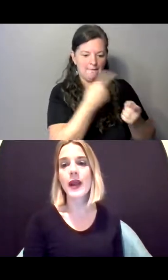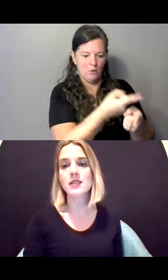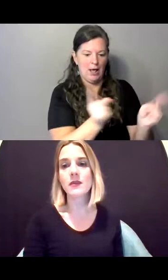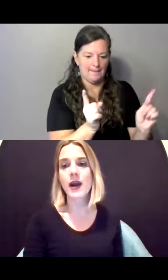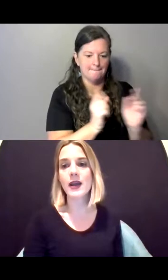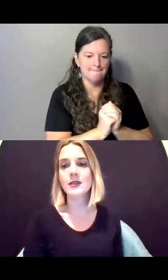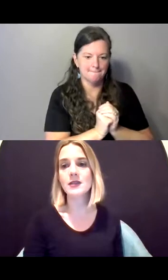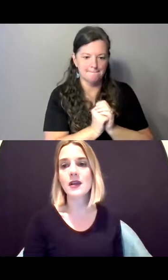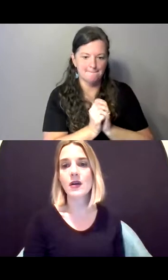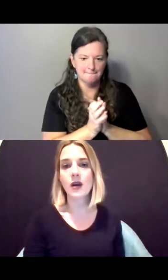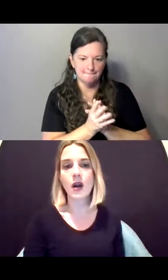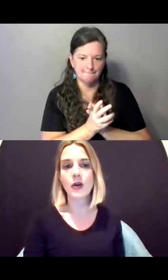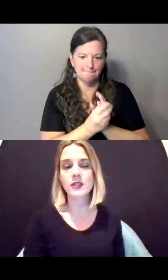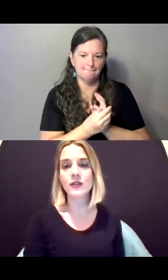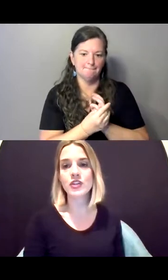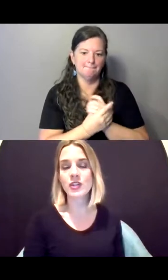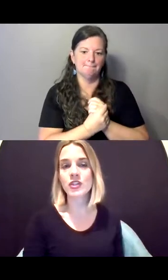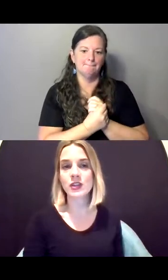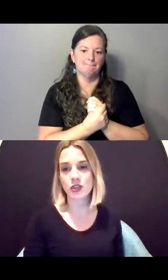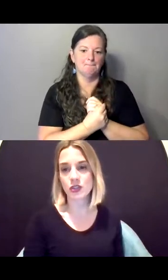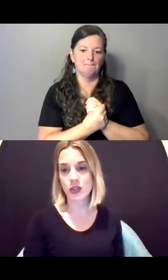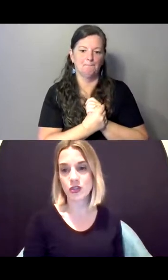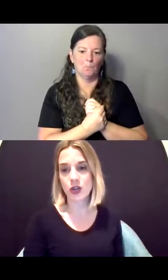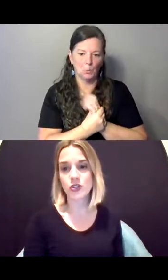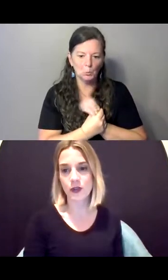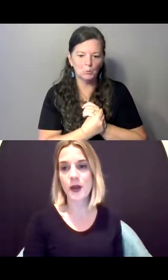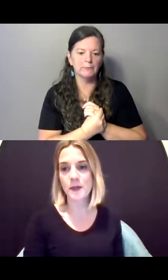maximize our differentiation instruction for them.